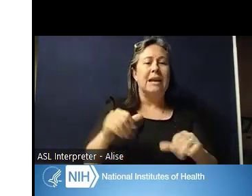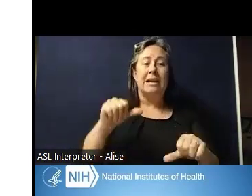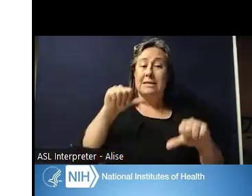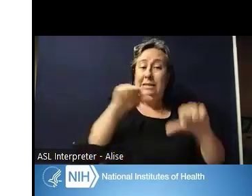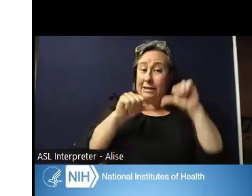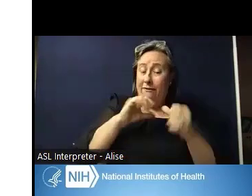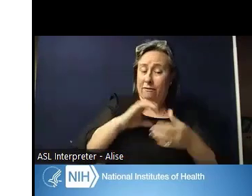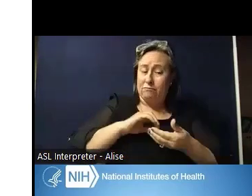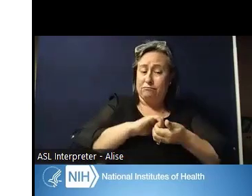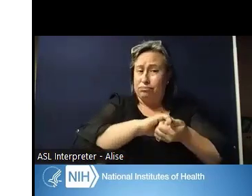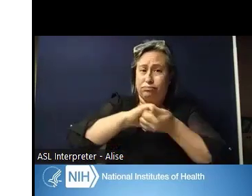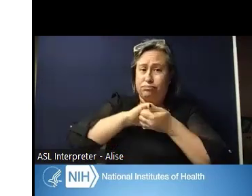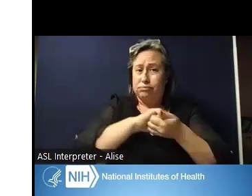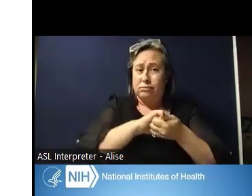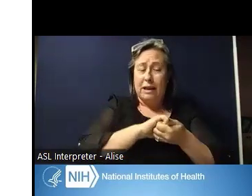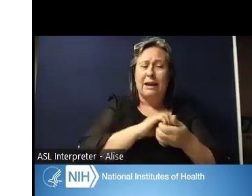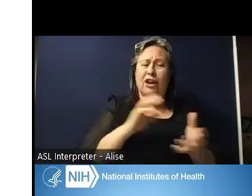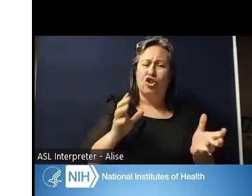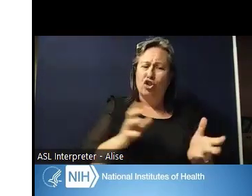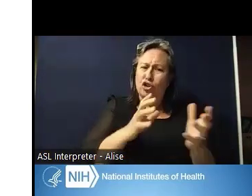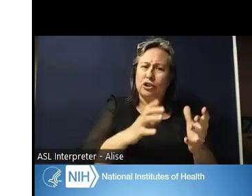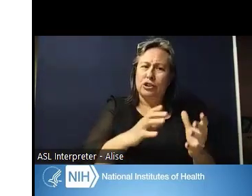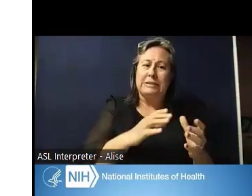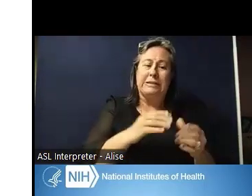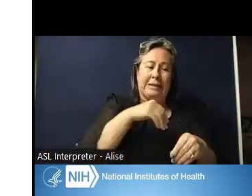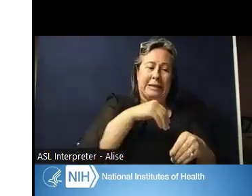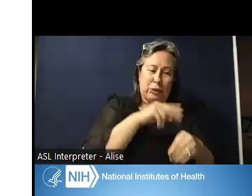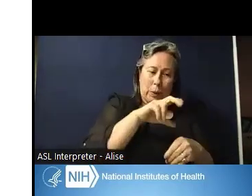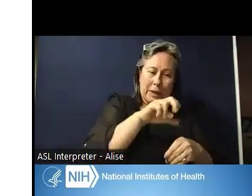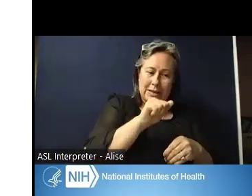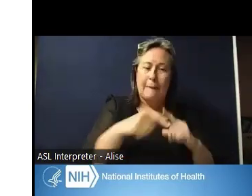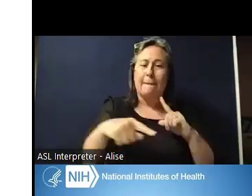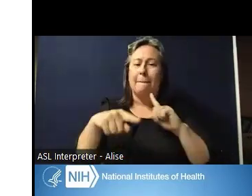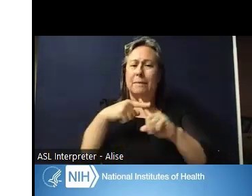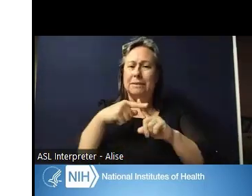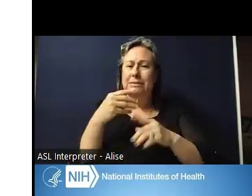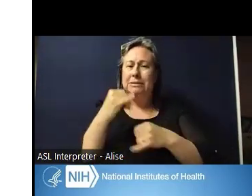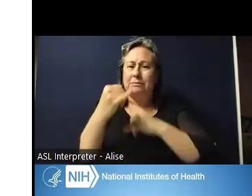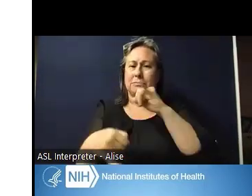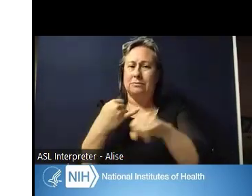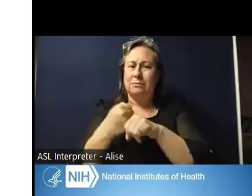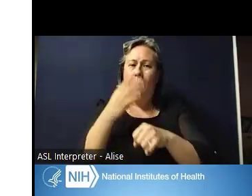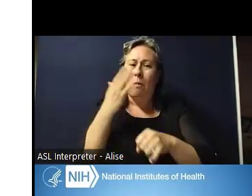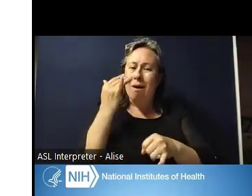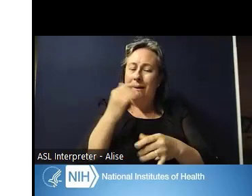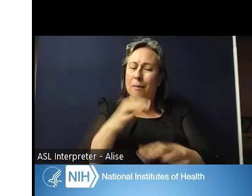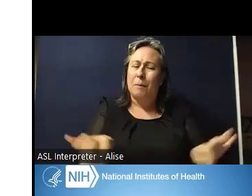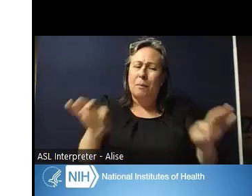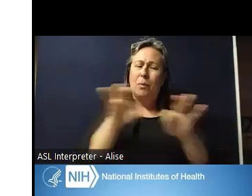both domestically and internationally, because they are important for scientific advances